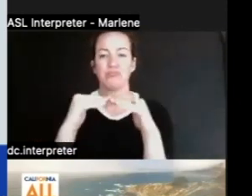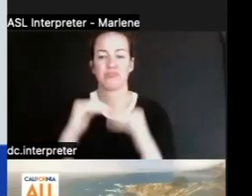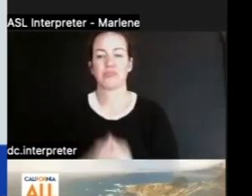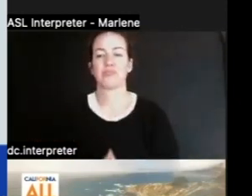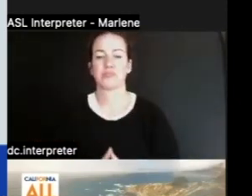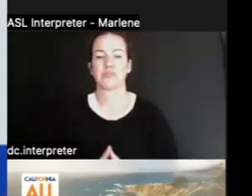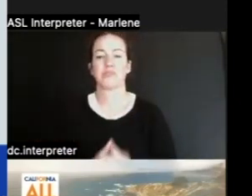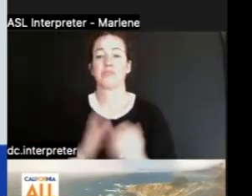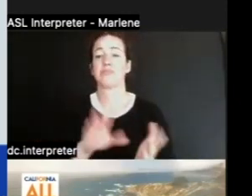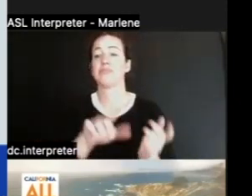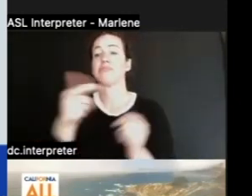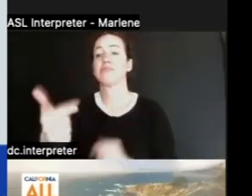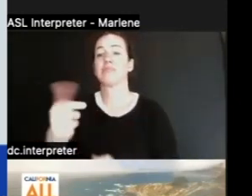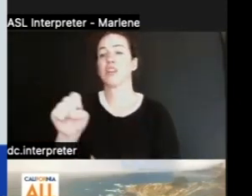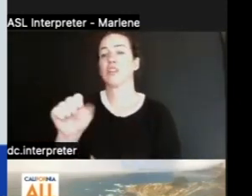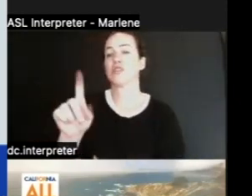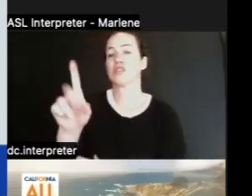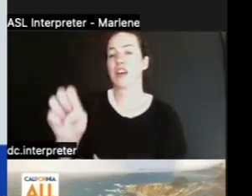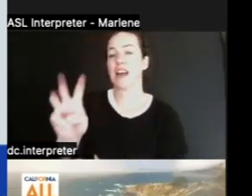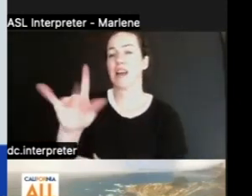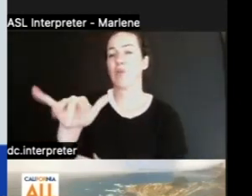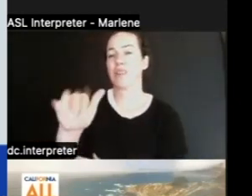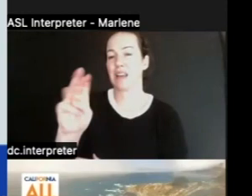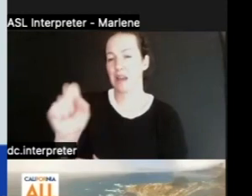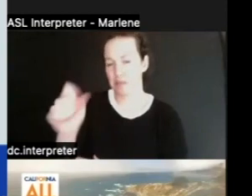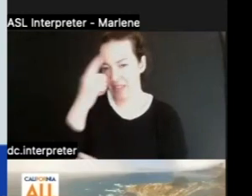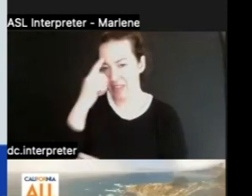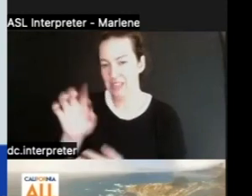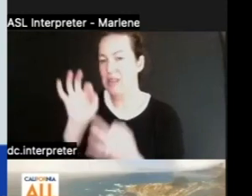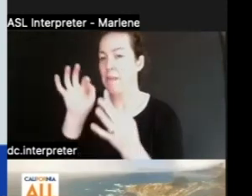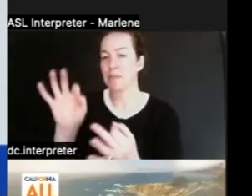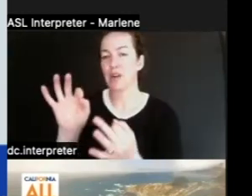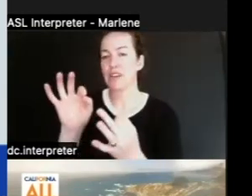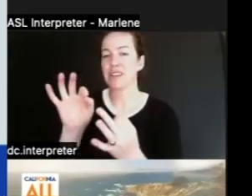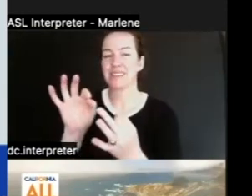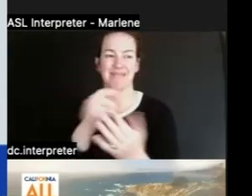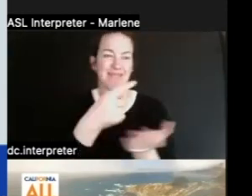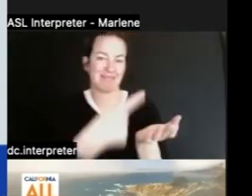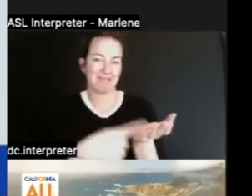next to Shade Williams. And I think it's a perfect segue from talking about what what schools are